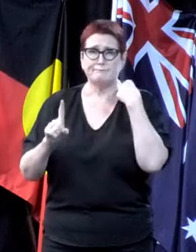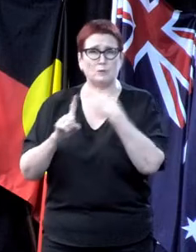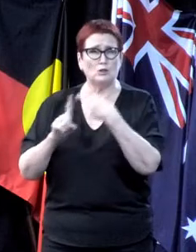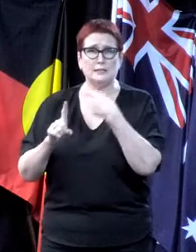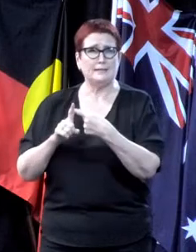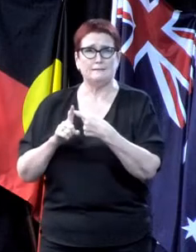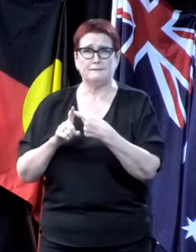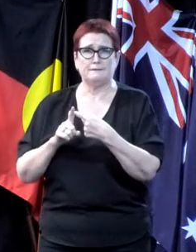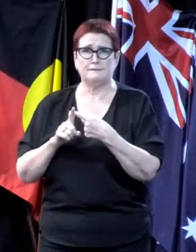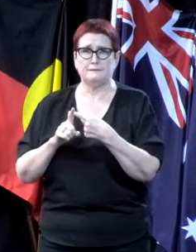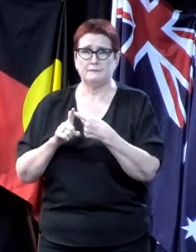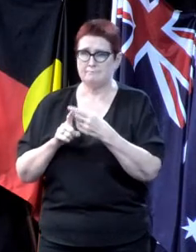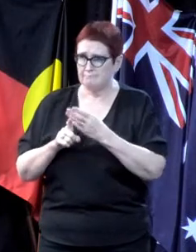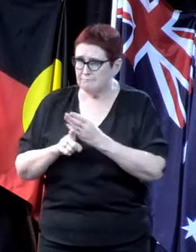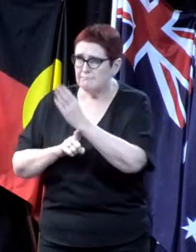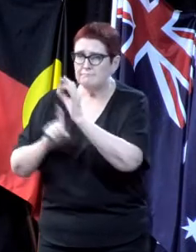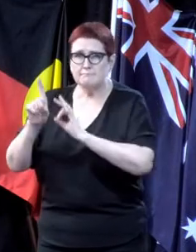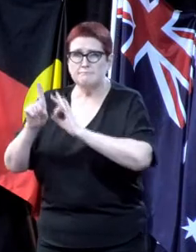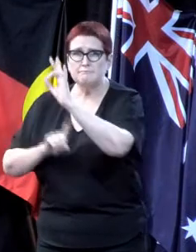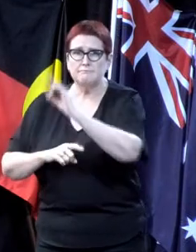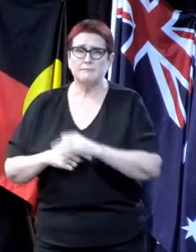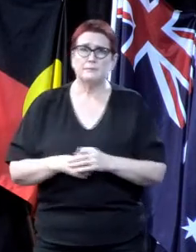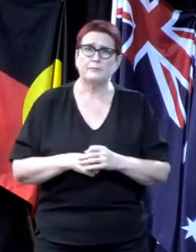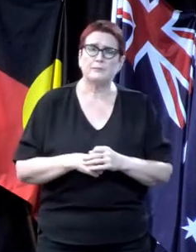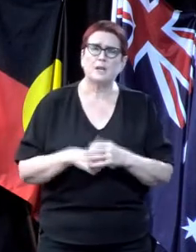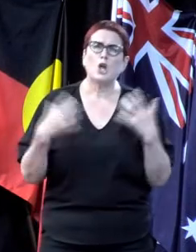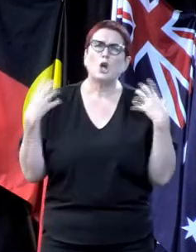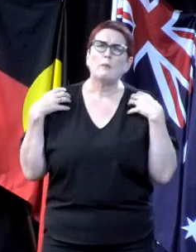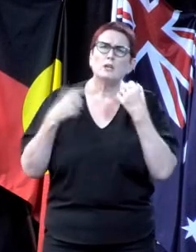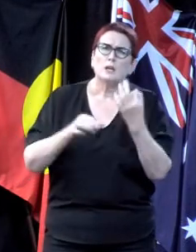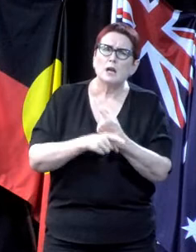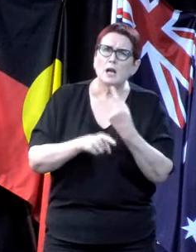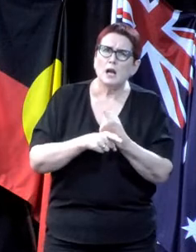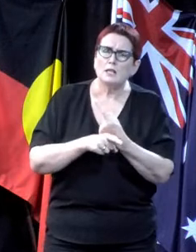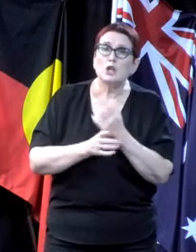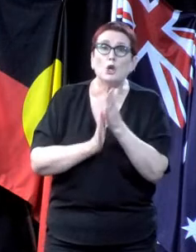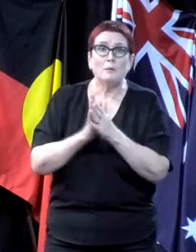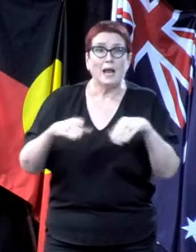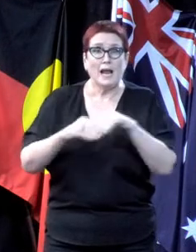So you would say they’re all protective factors for preventing... MORRIS: Yes. ...criminal offending? MS MORRIS: Yes.